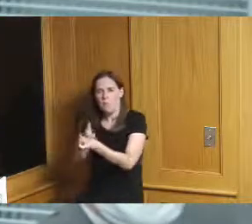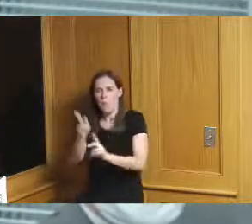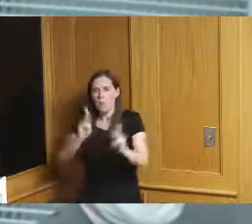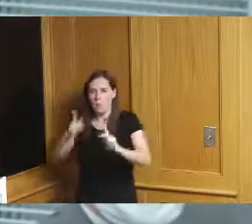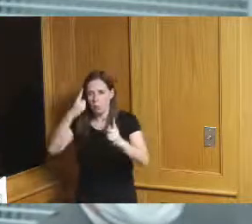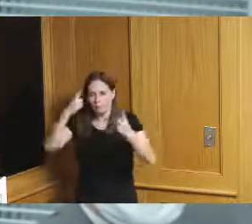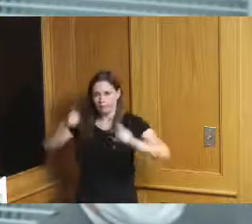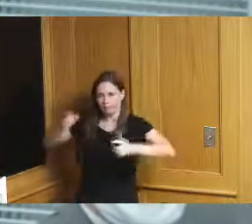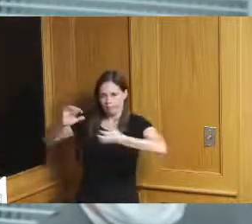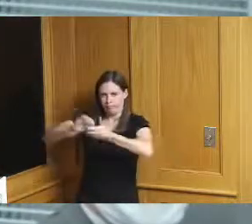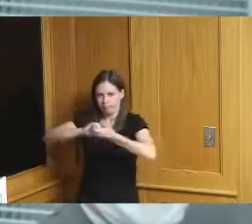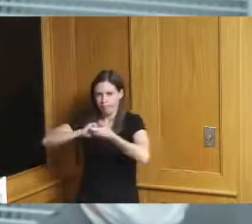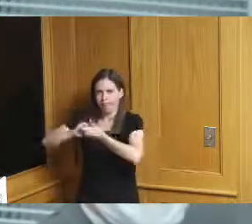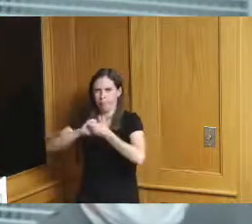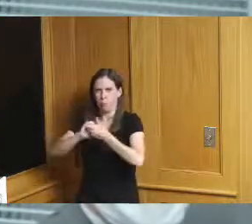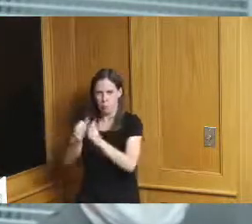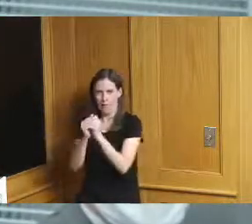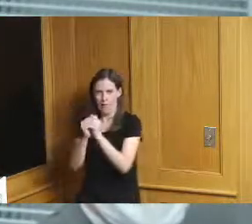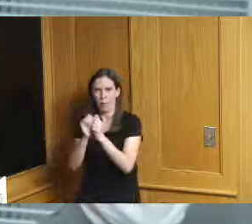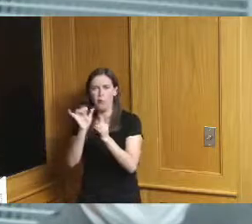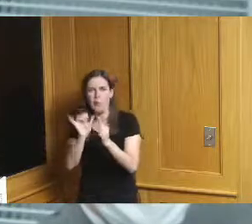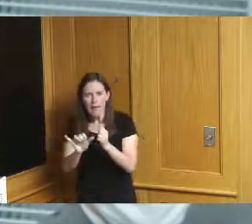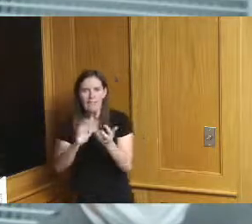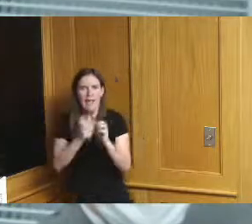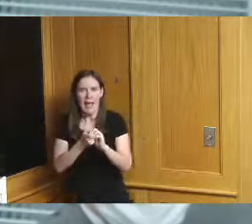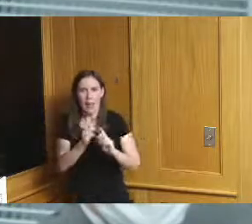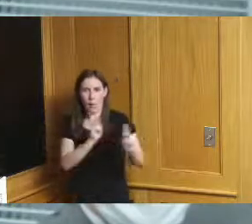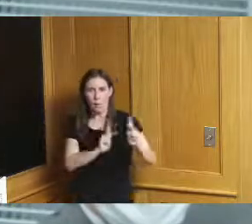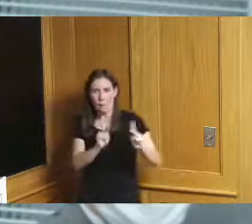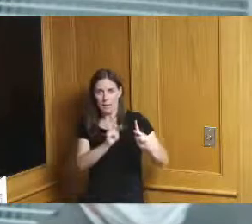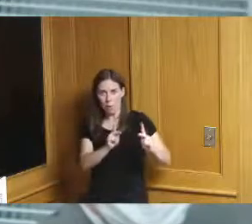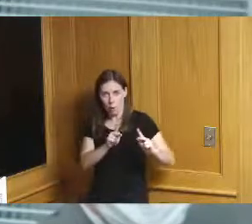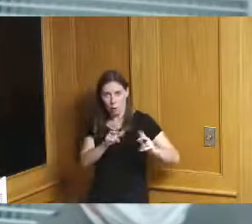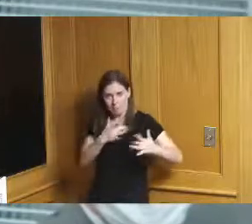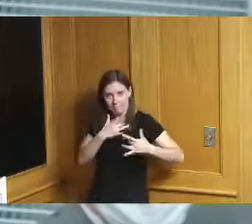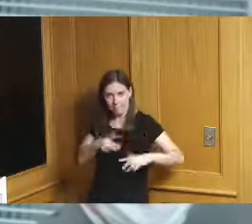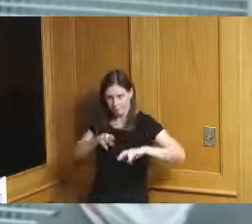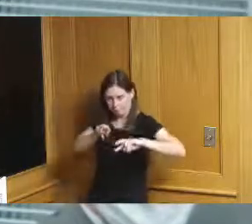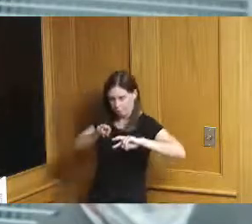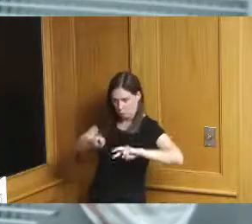what drives the improvement from the public's perspective making sure that like raj said